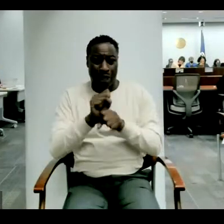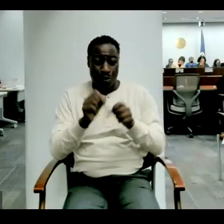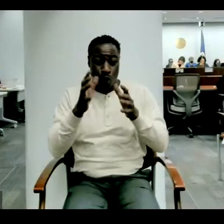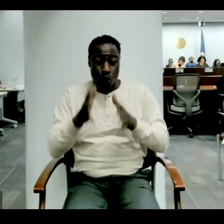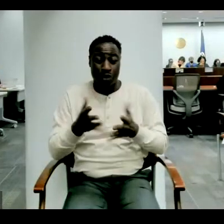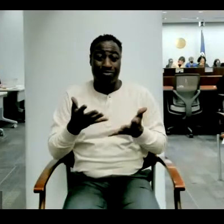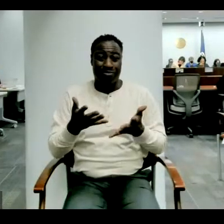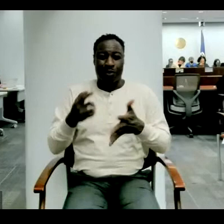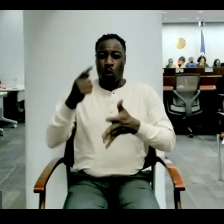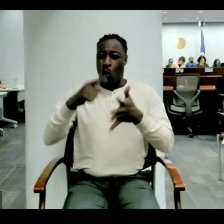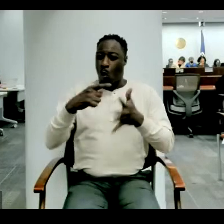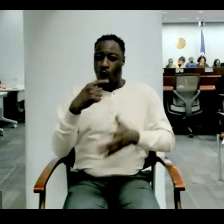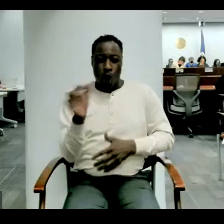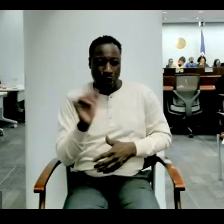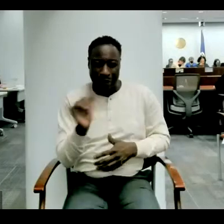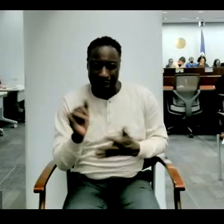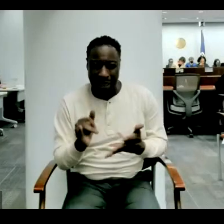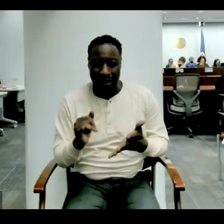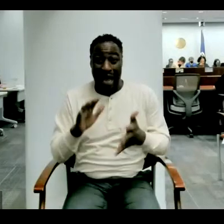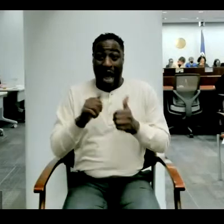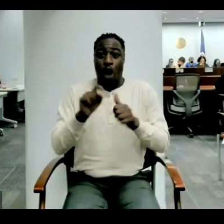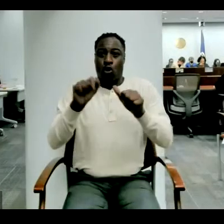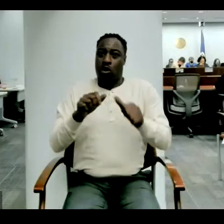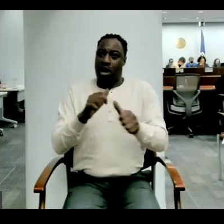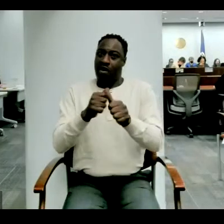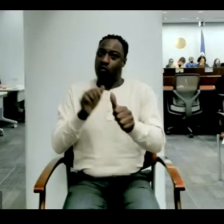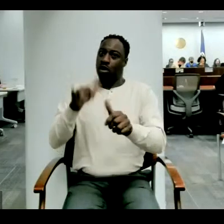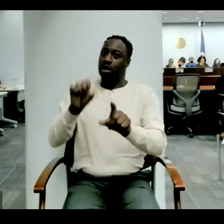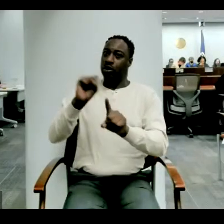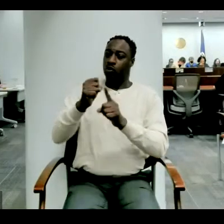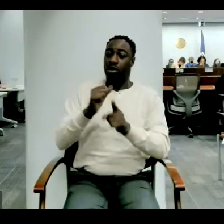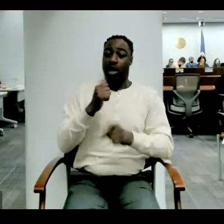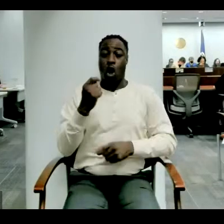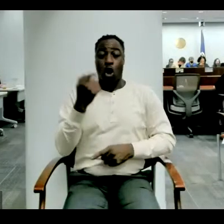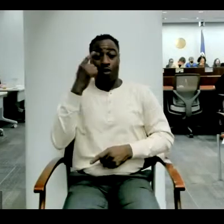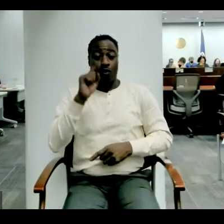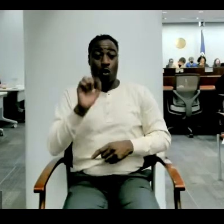what that looks like and how it can be avoided. Not just for one particular group,